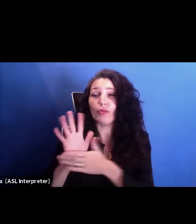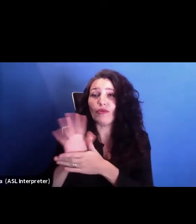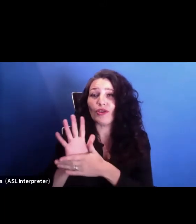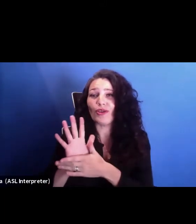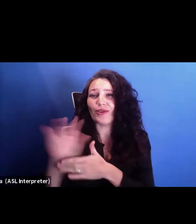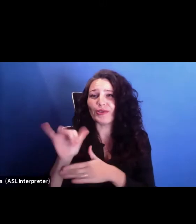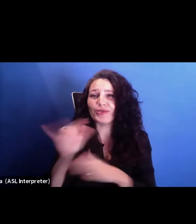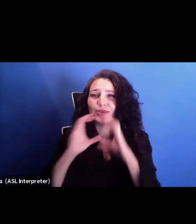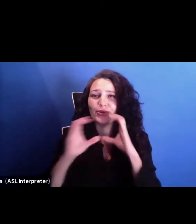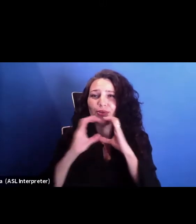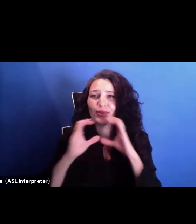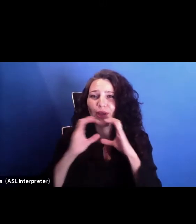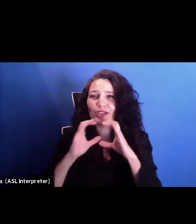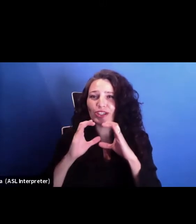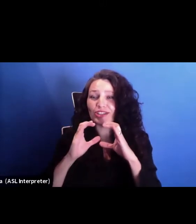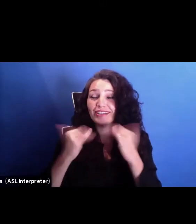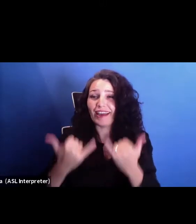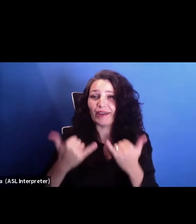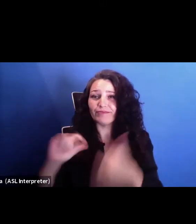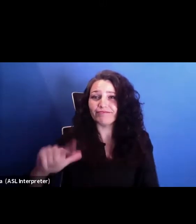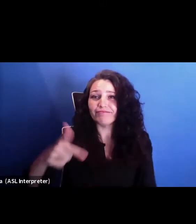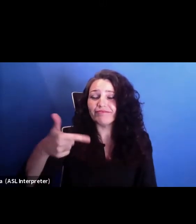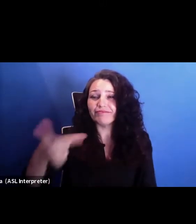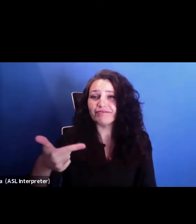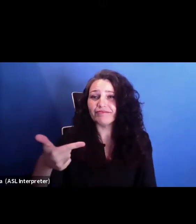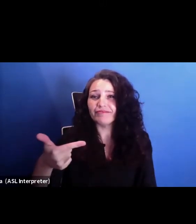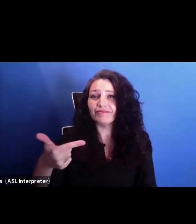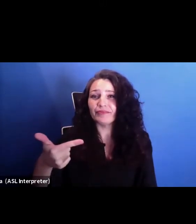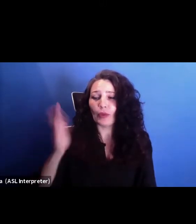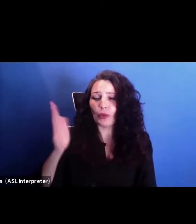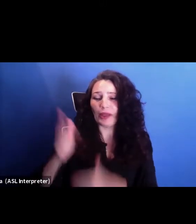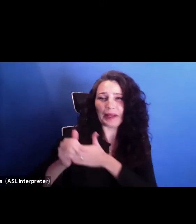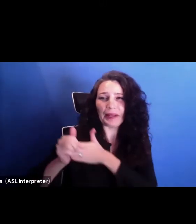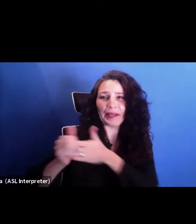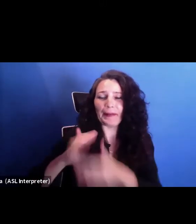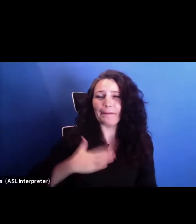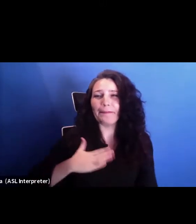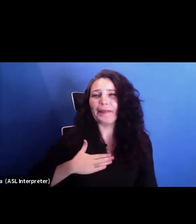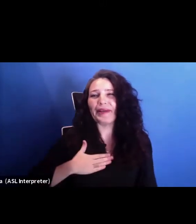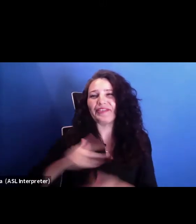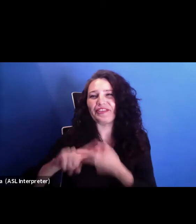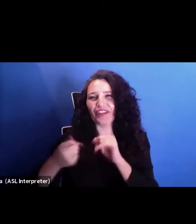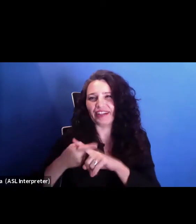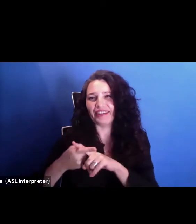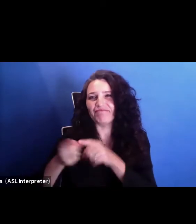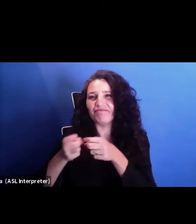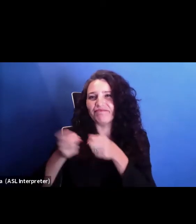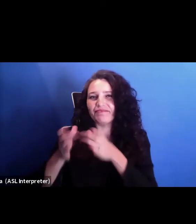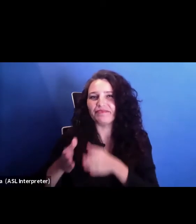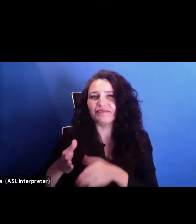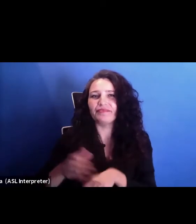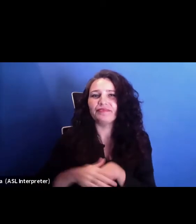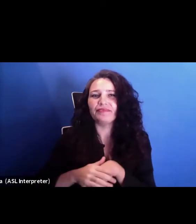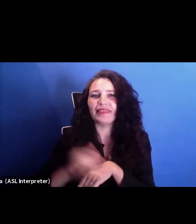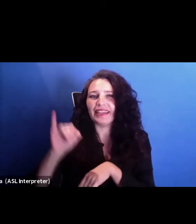I'm gonna hand over the chair to my friends, our moderator, IndieWire's editor at large, Anne Thompson.